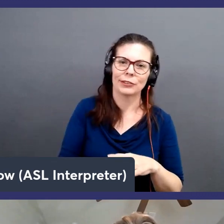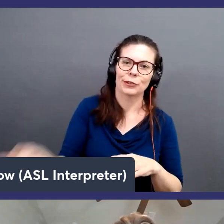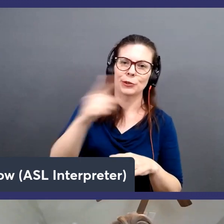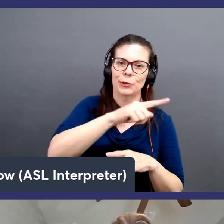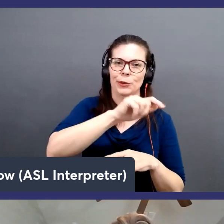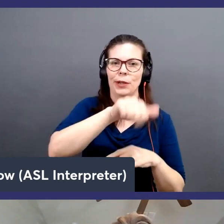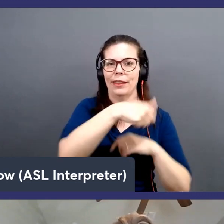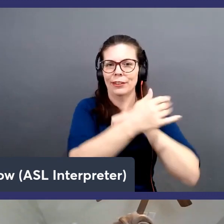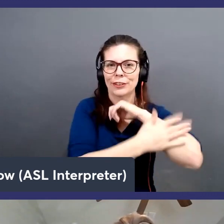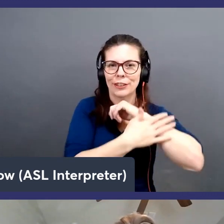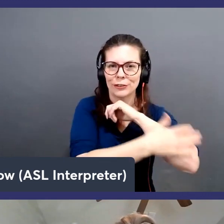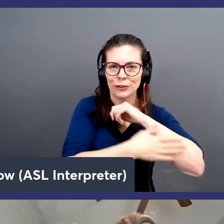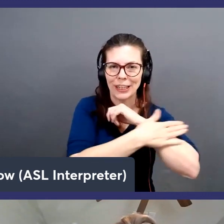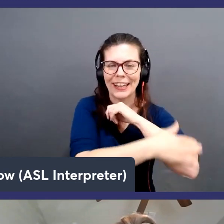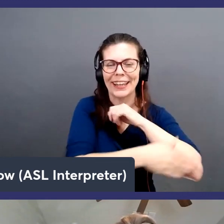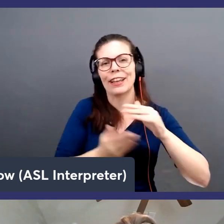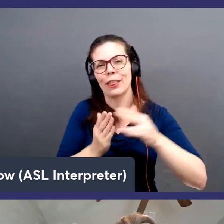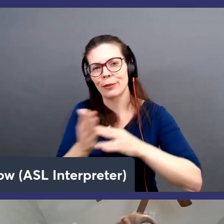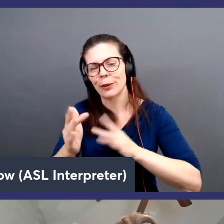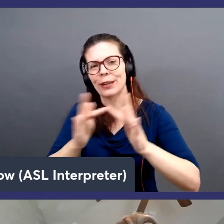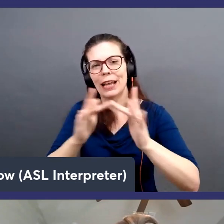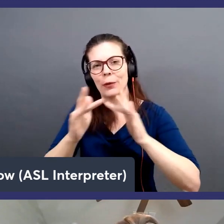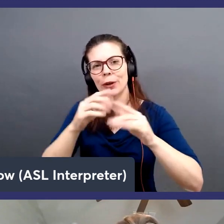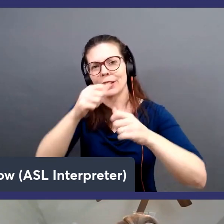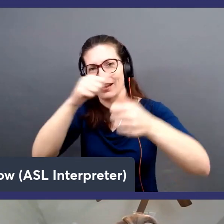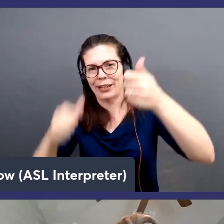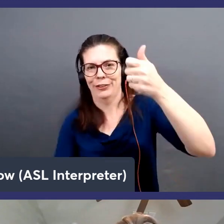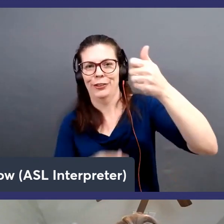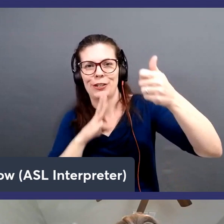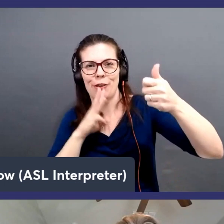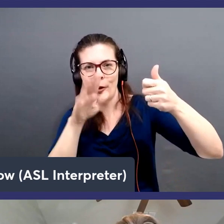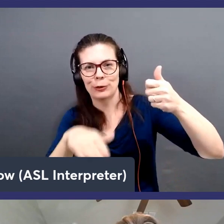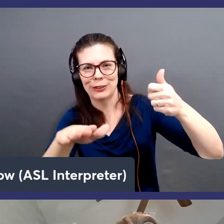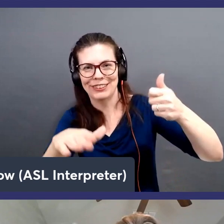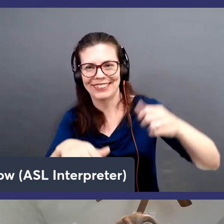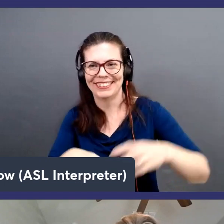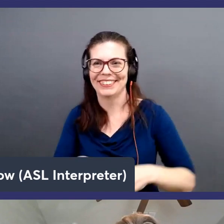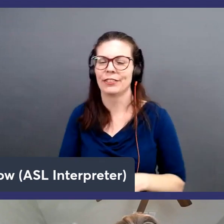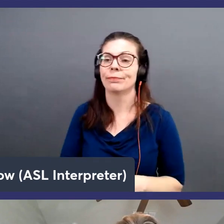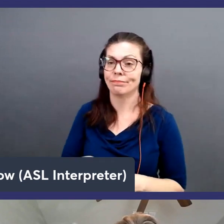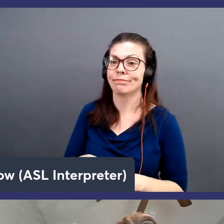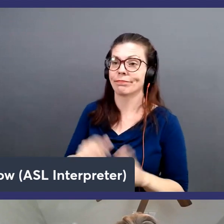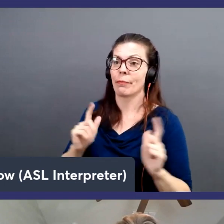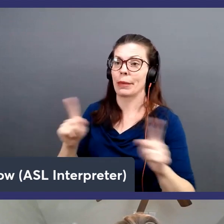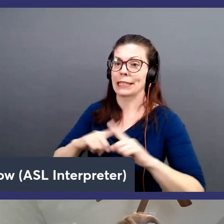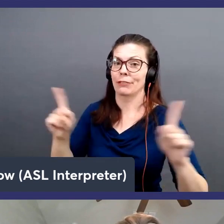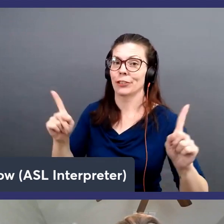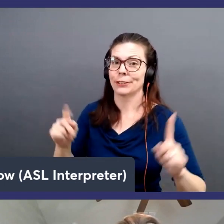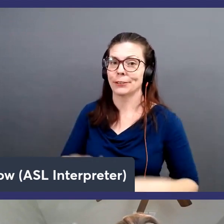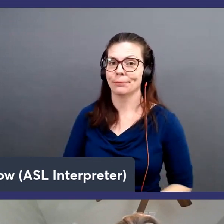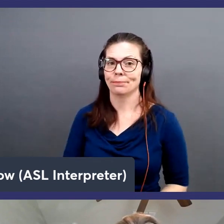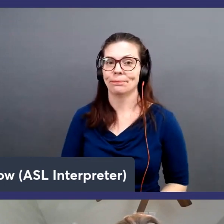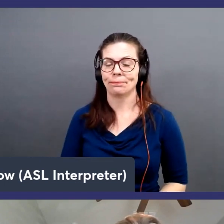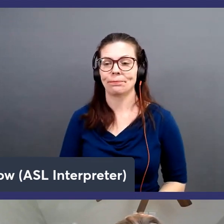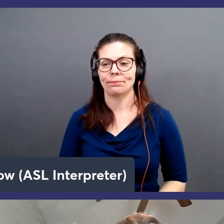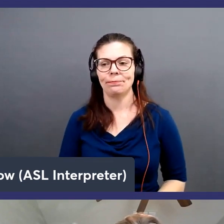over a network cable, you know, running through the ocean. Exactly. It makes a big difference. So this is really fascinating.